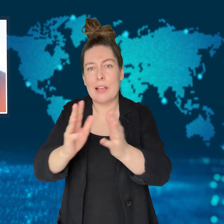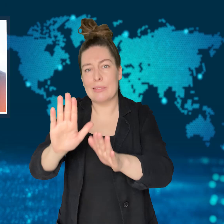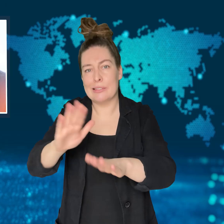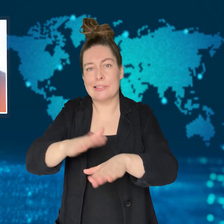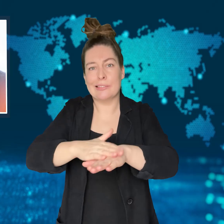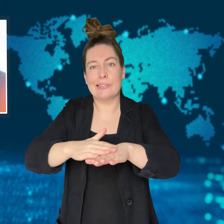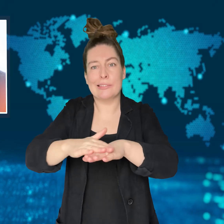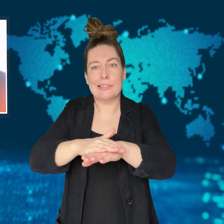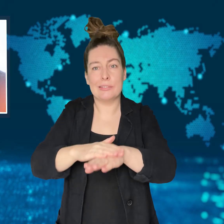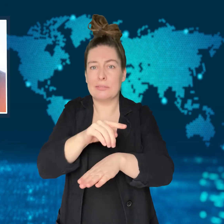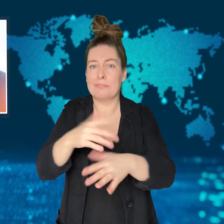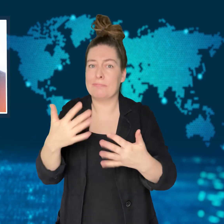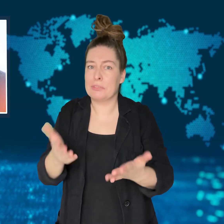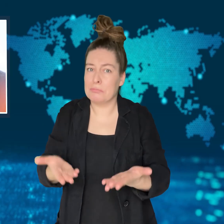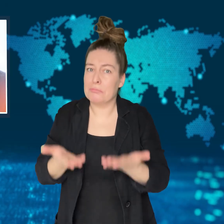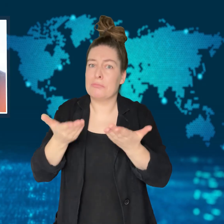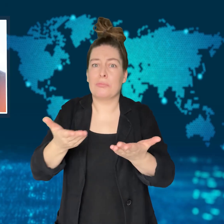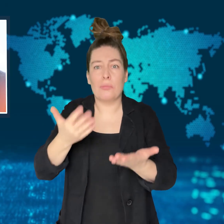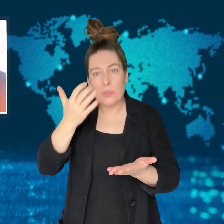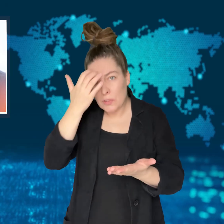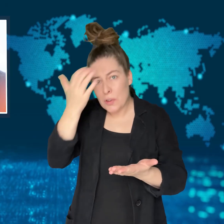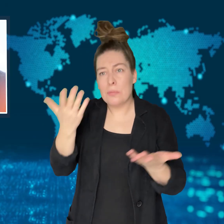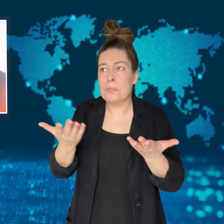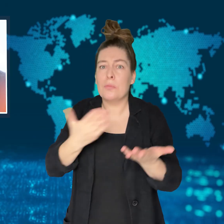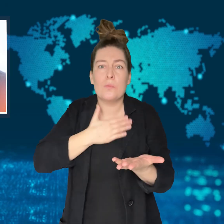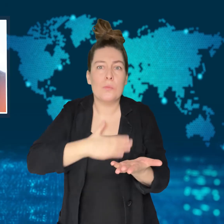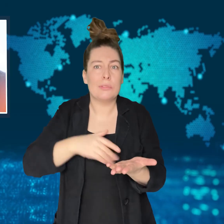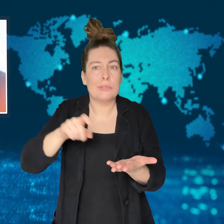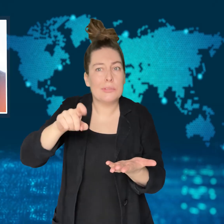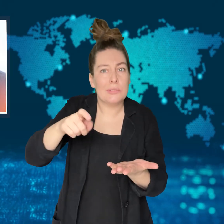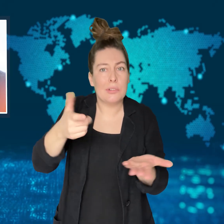He offered support from the Spanish government.